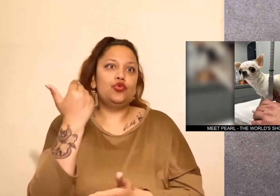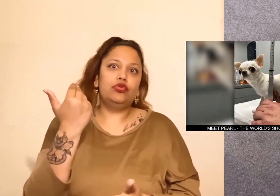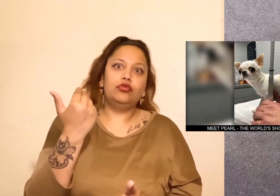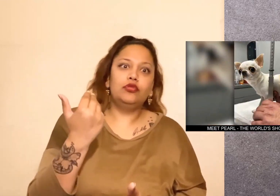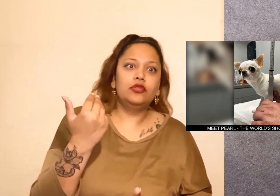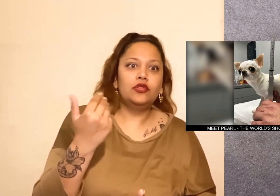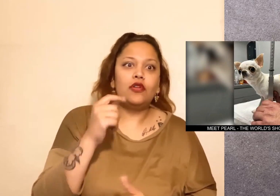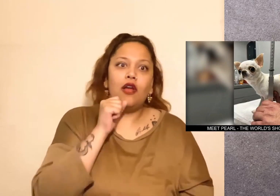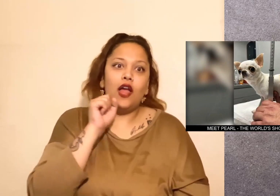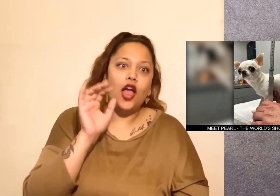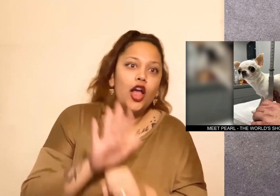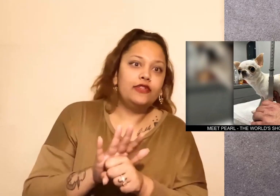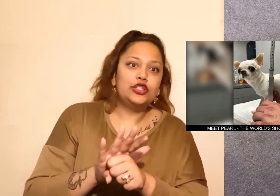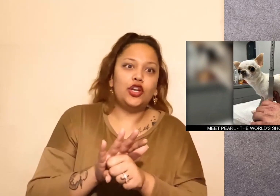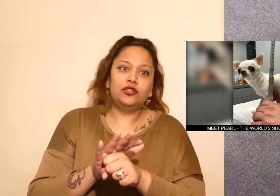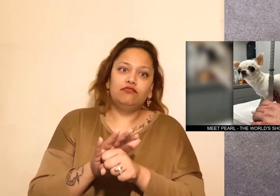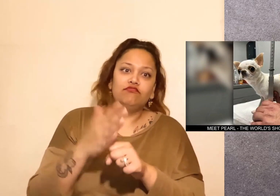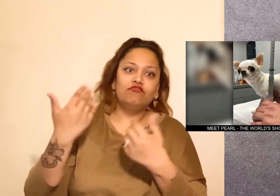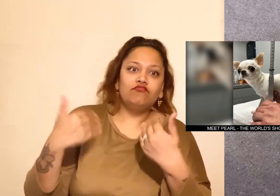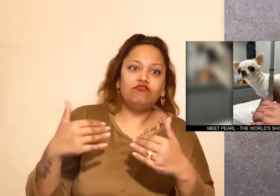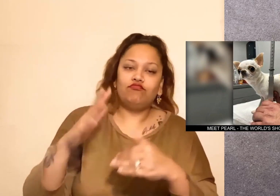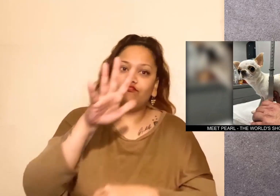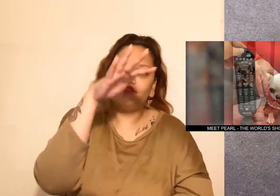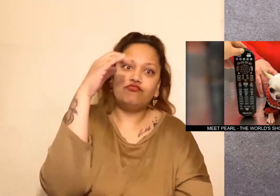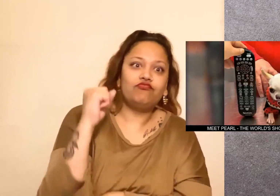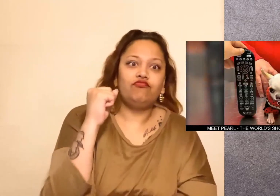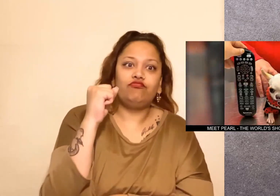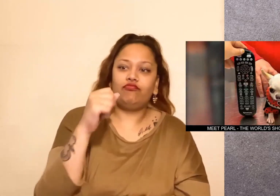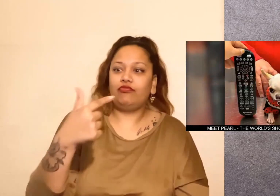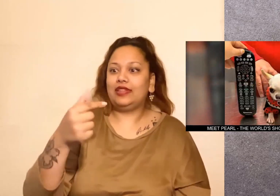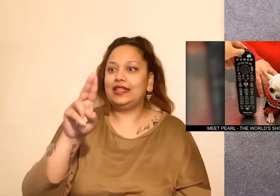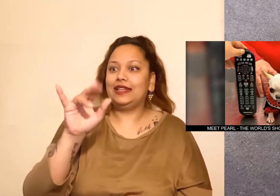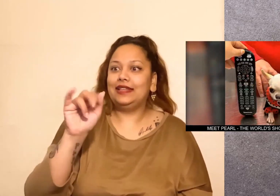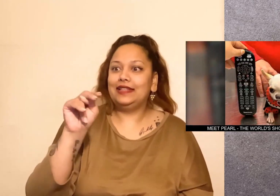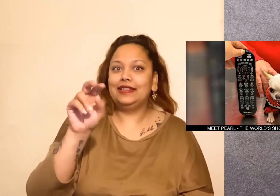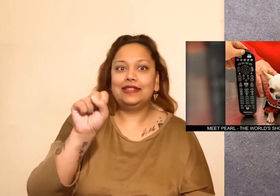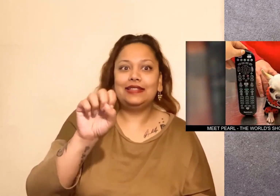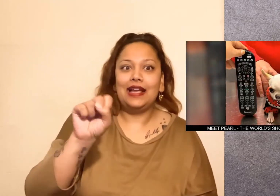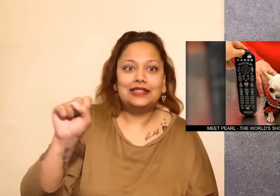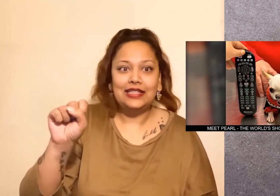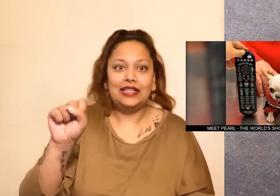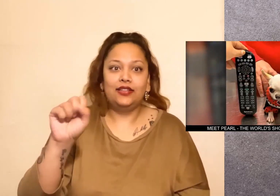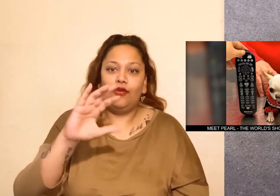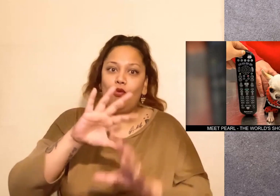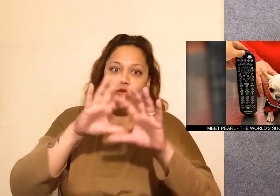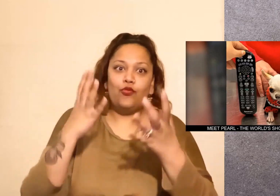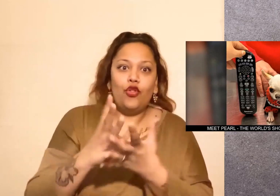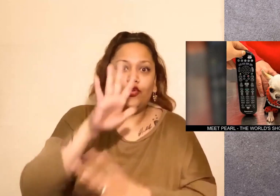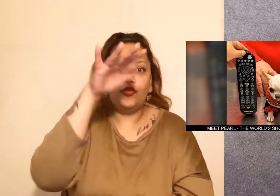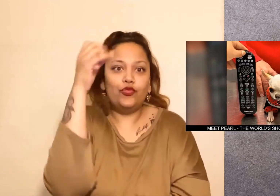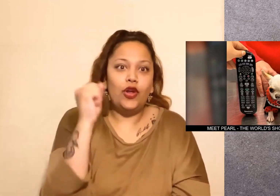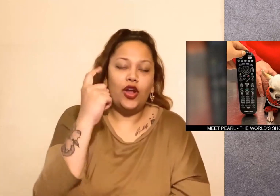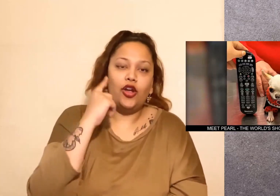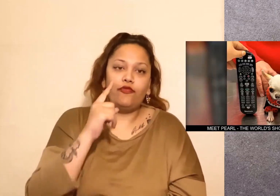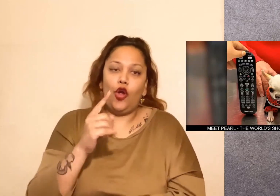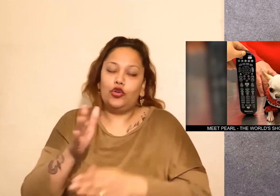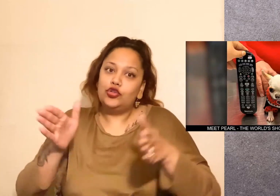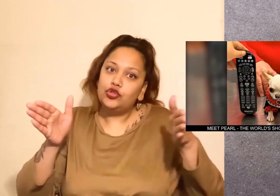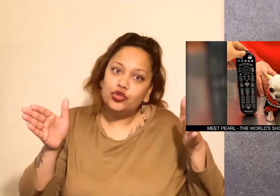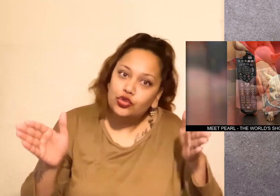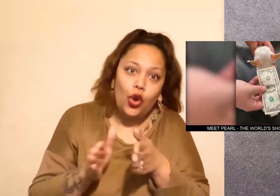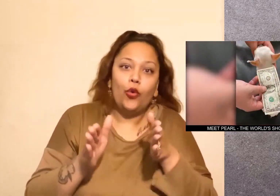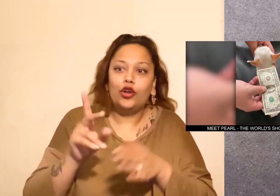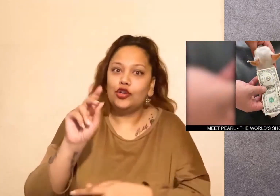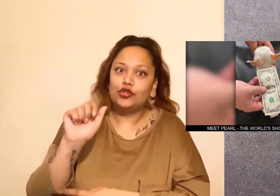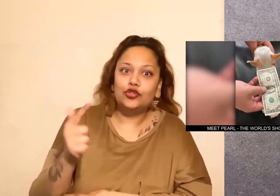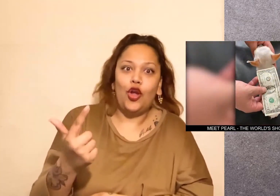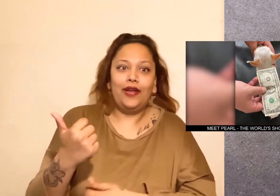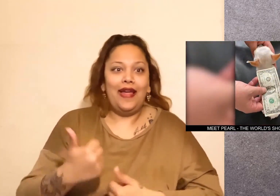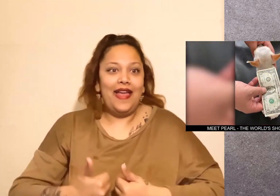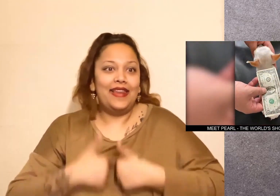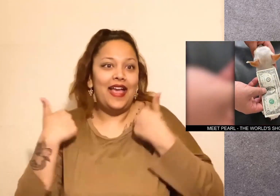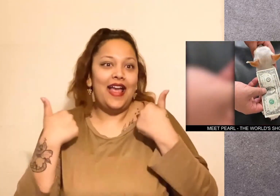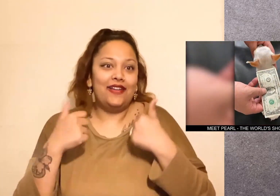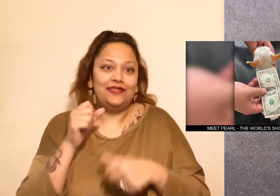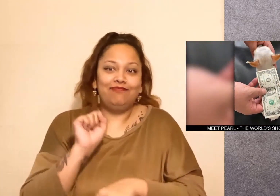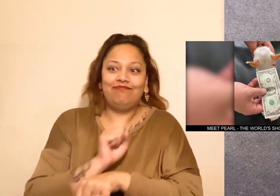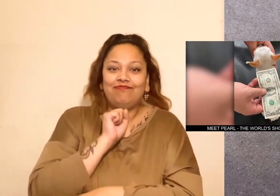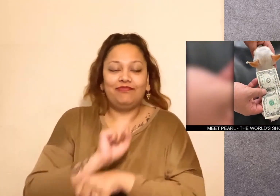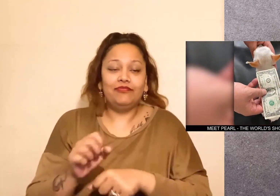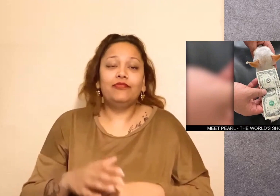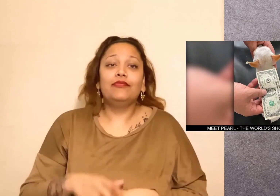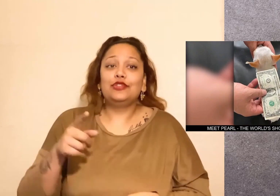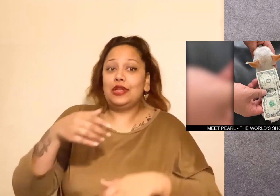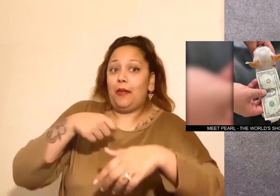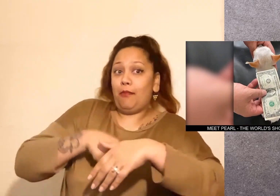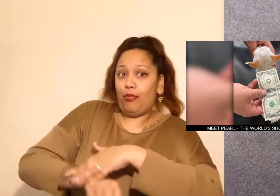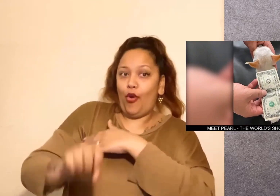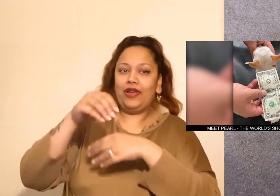official holder of the Guinness world record for shortest dog alive she was born in Orlando Florida